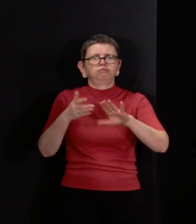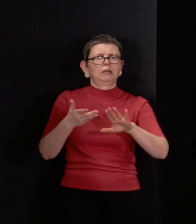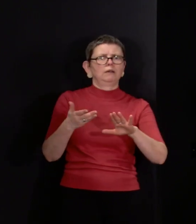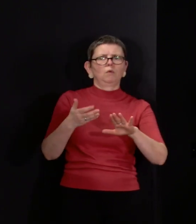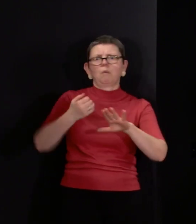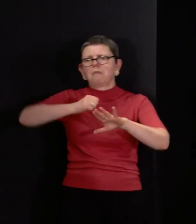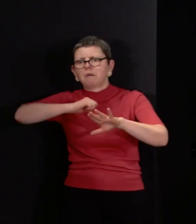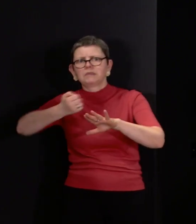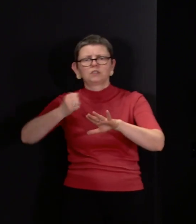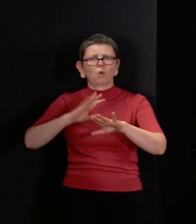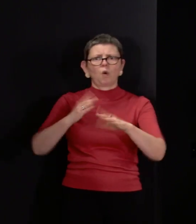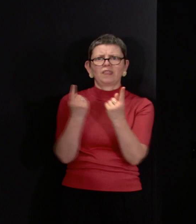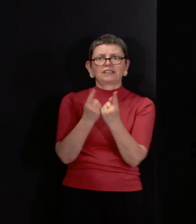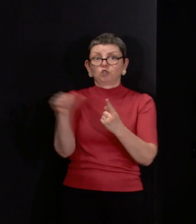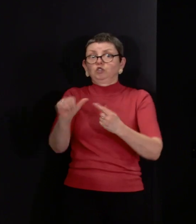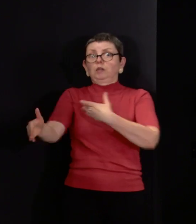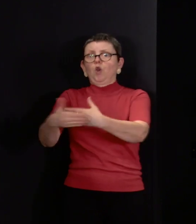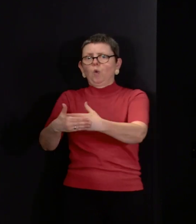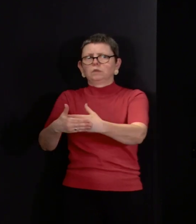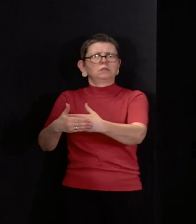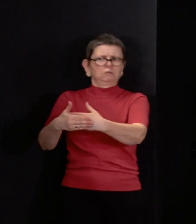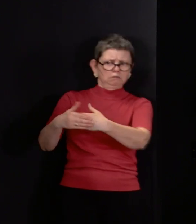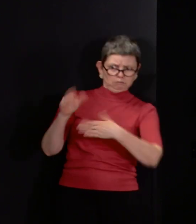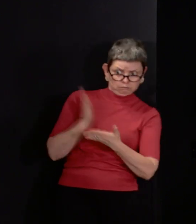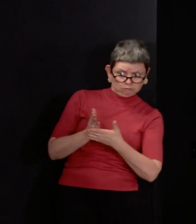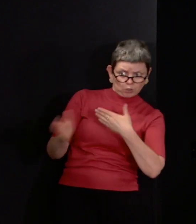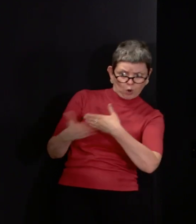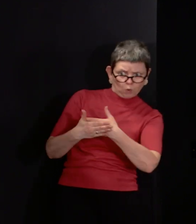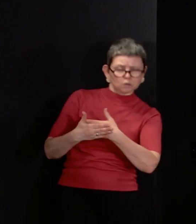that should not be open, that people are not gathering in large numbers in private. And